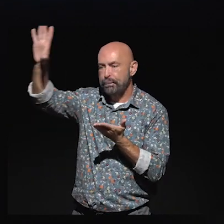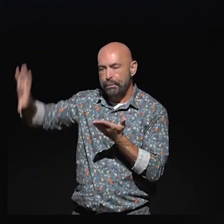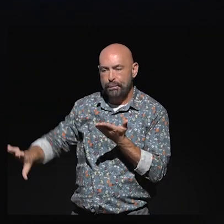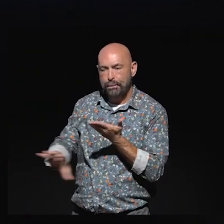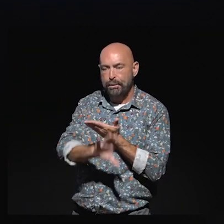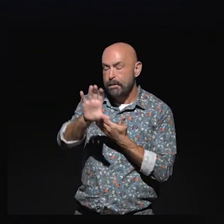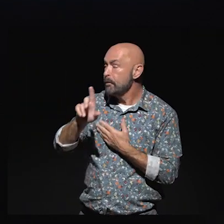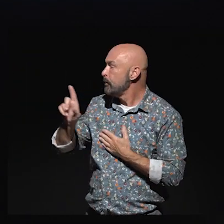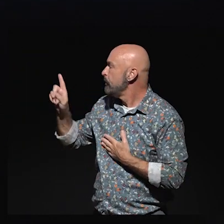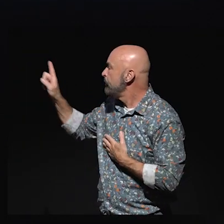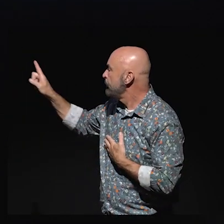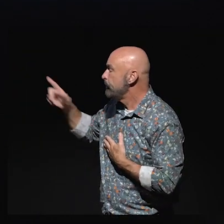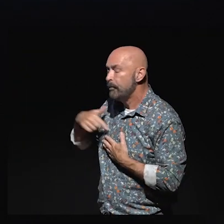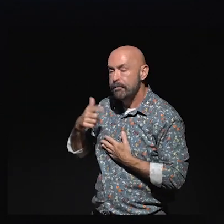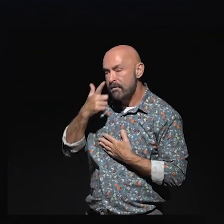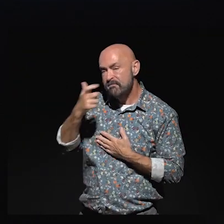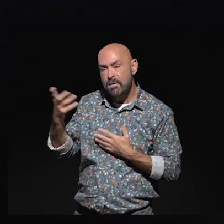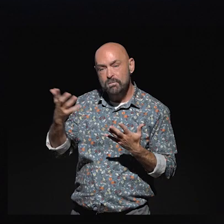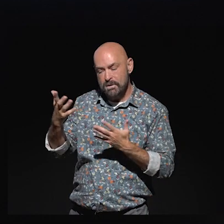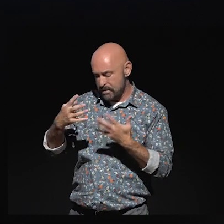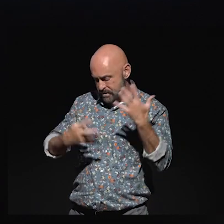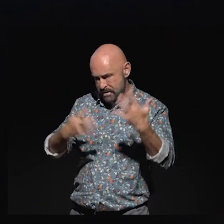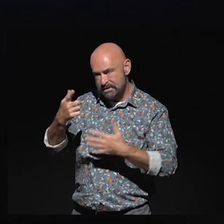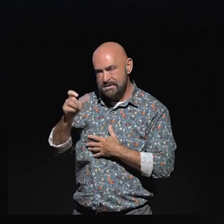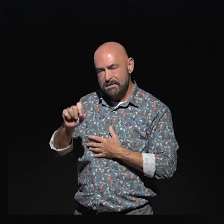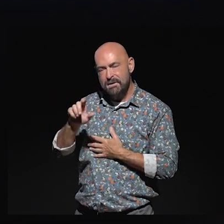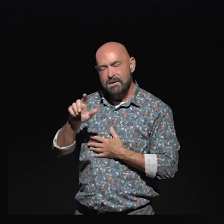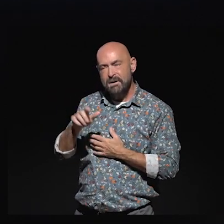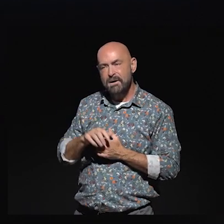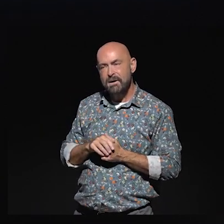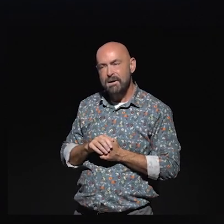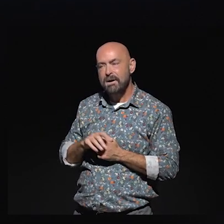This frame was only rediscovered in 1970 on a Turner painting.